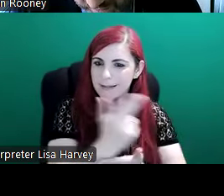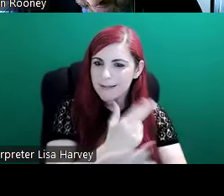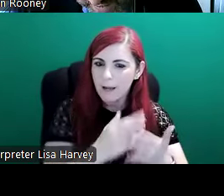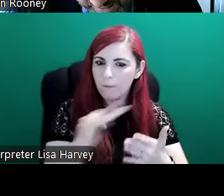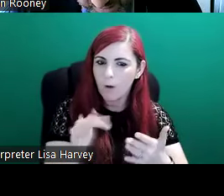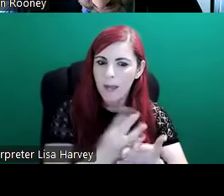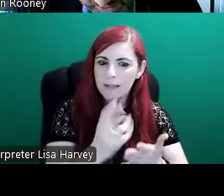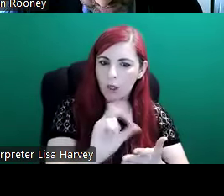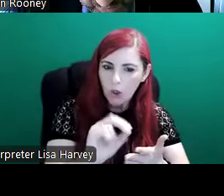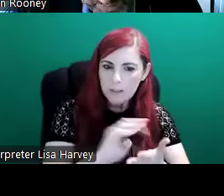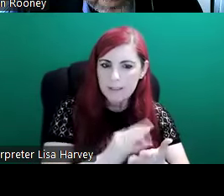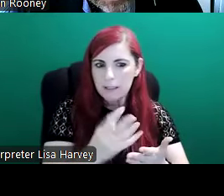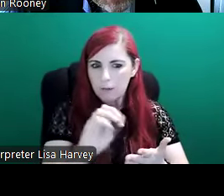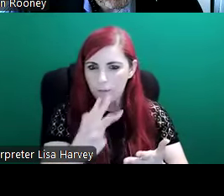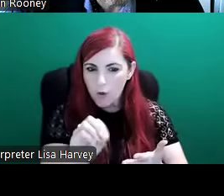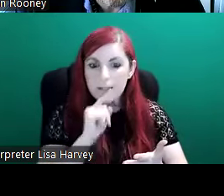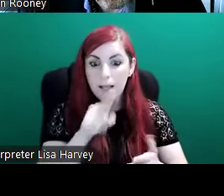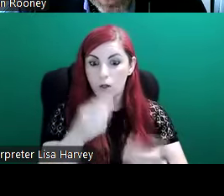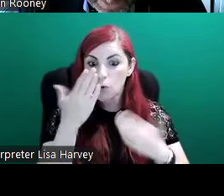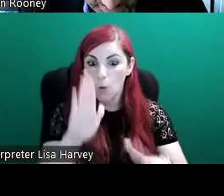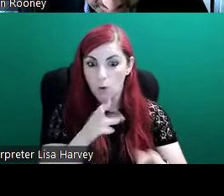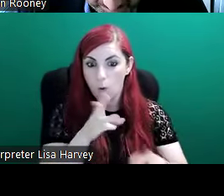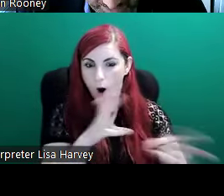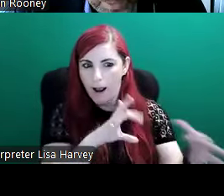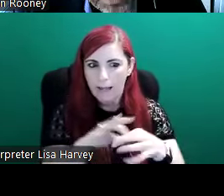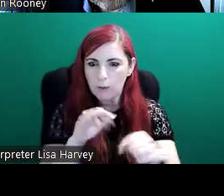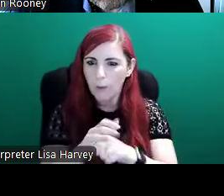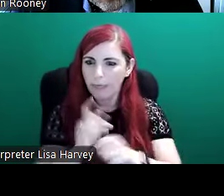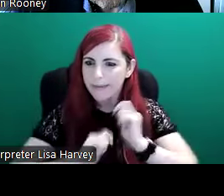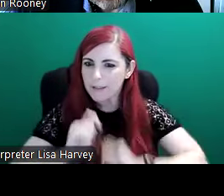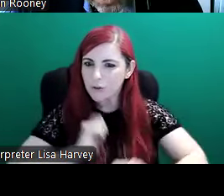work for the theatre, which included both set and costume design. On the right, and